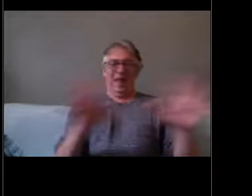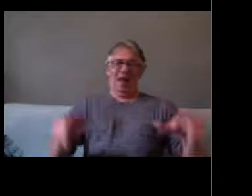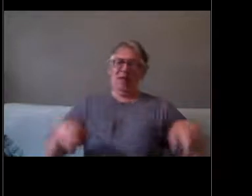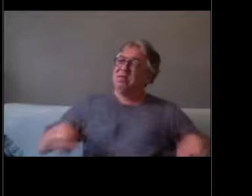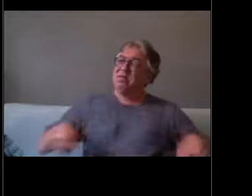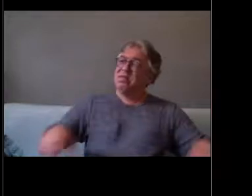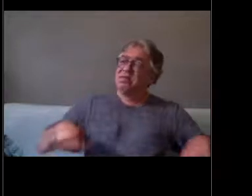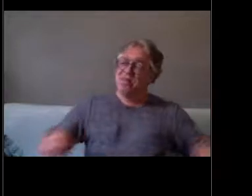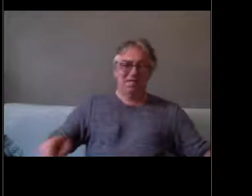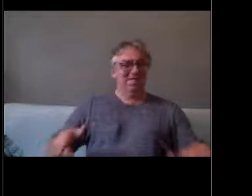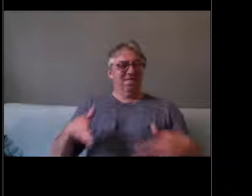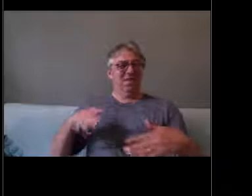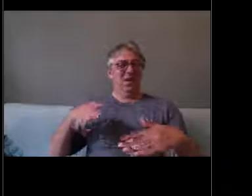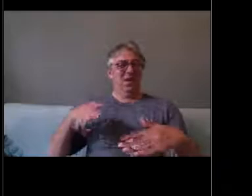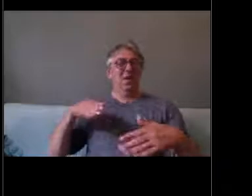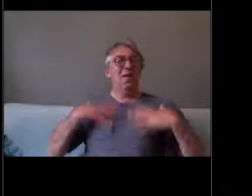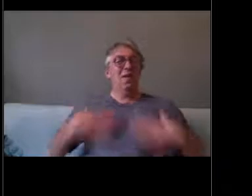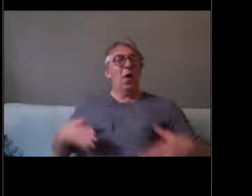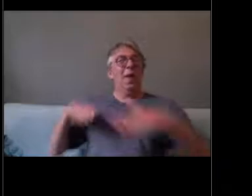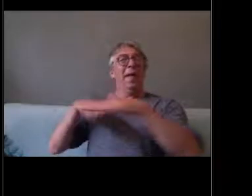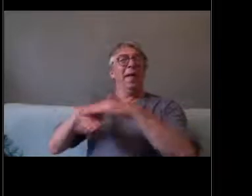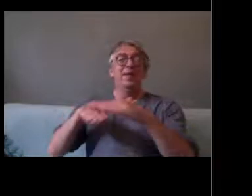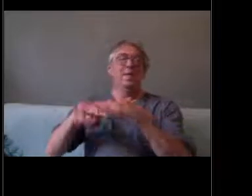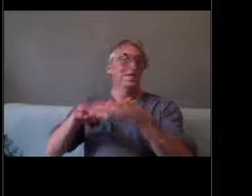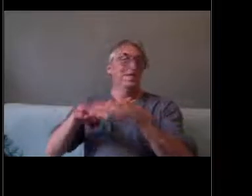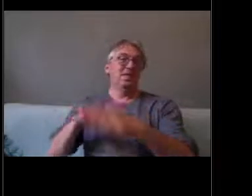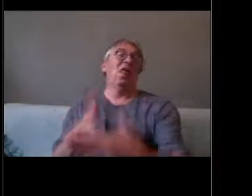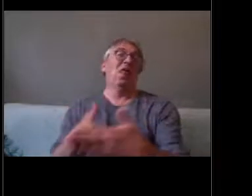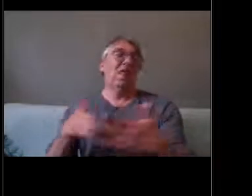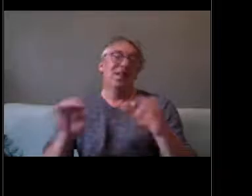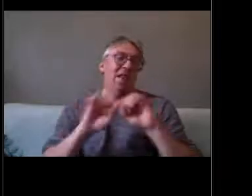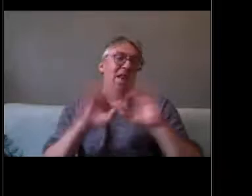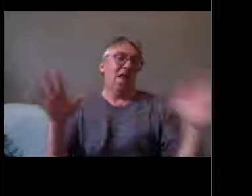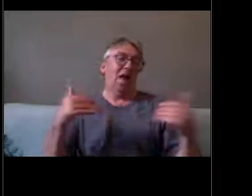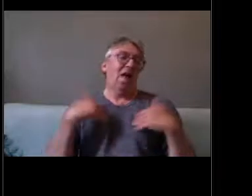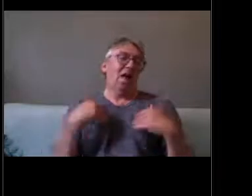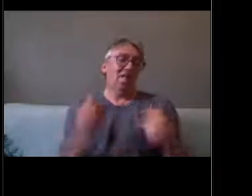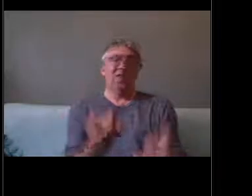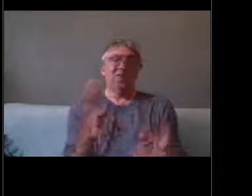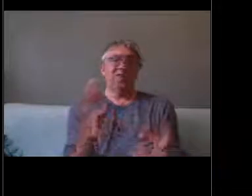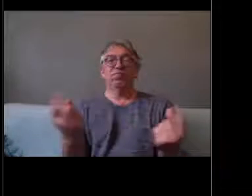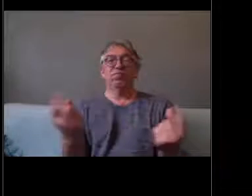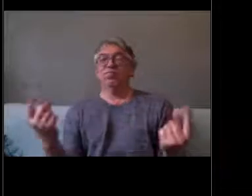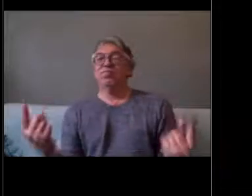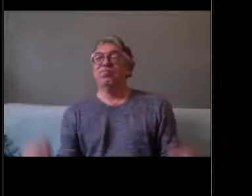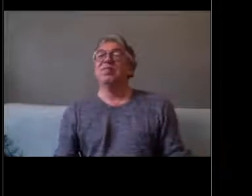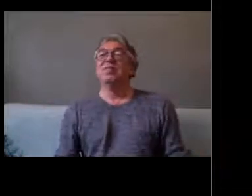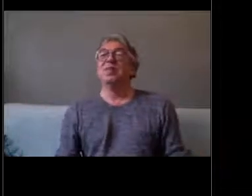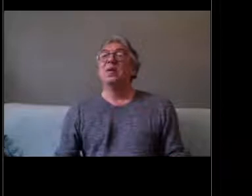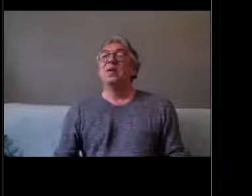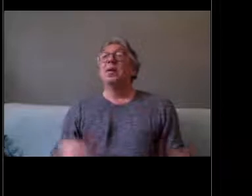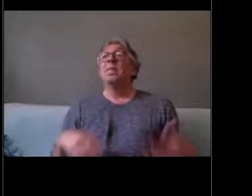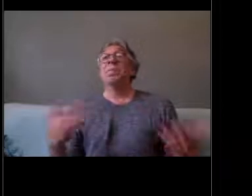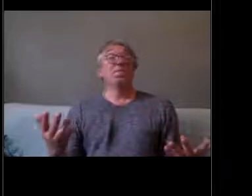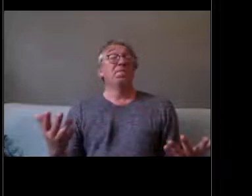that they'd think about sending volunteers with disabilities but then, they feel that barriers are too much.